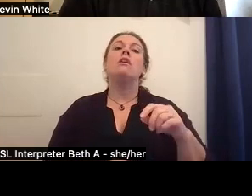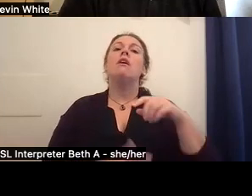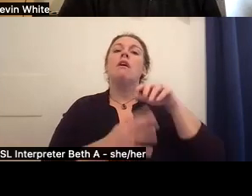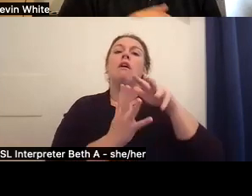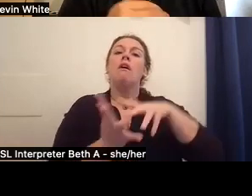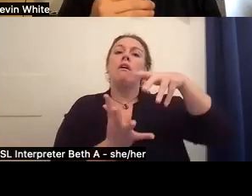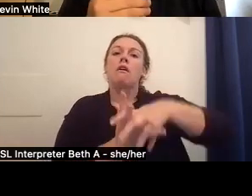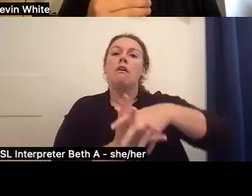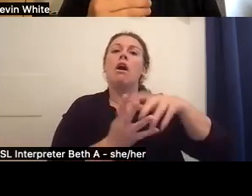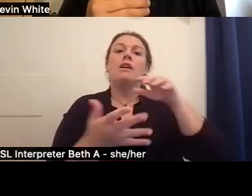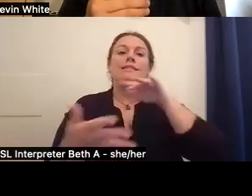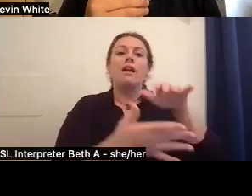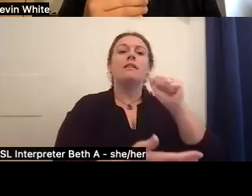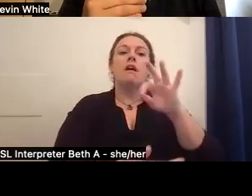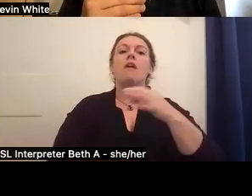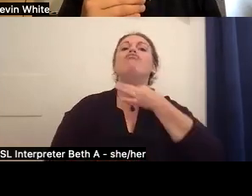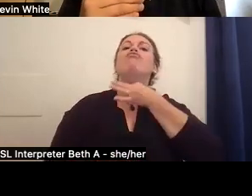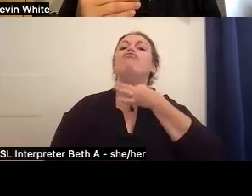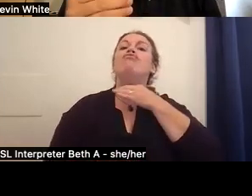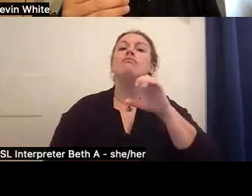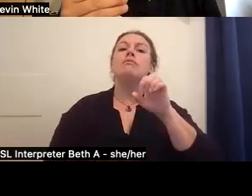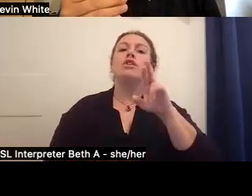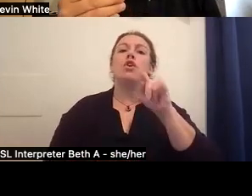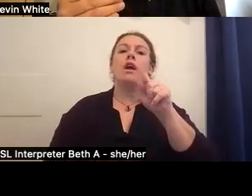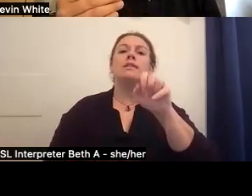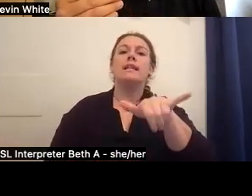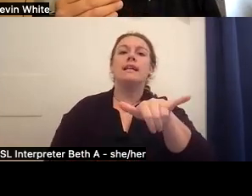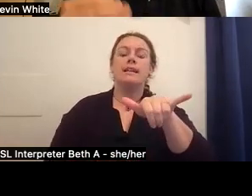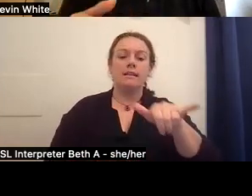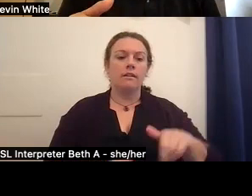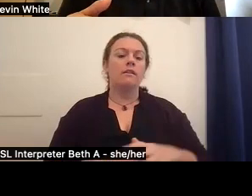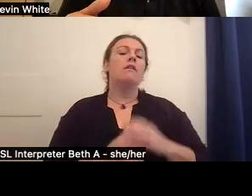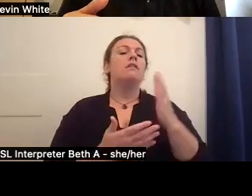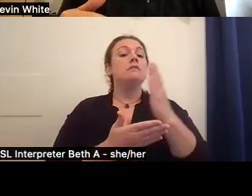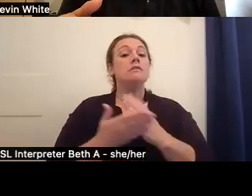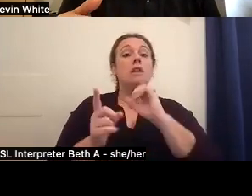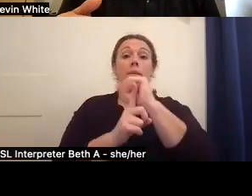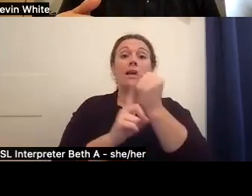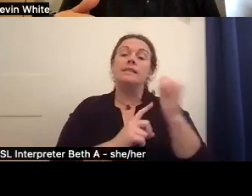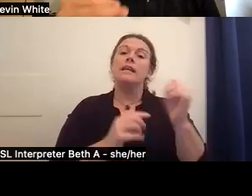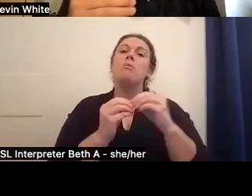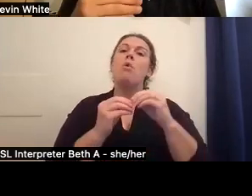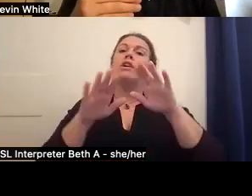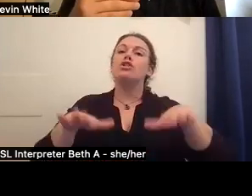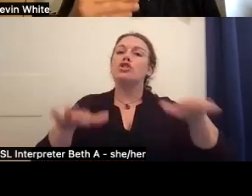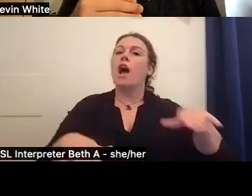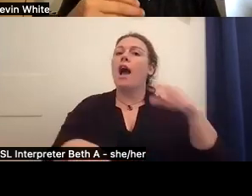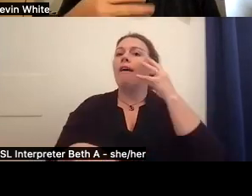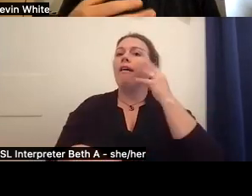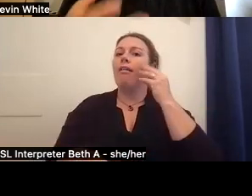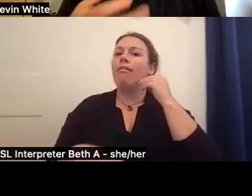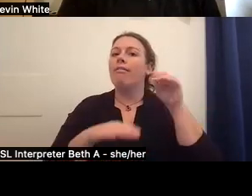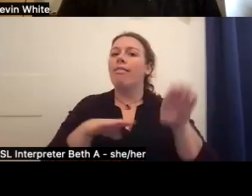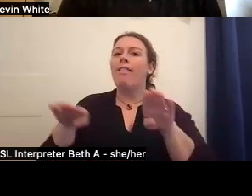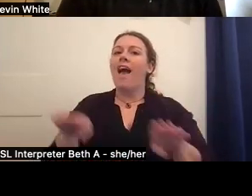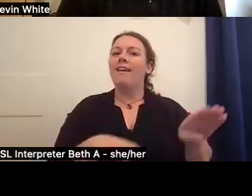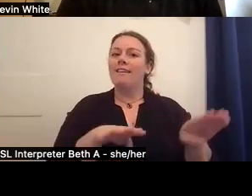they're seen as, in some cases, childlike as communities that are need in need of a strong